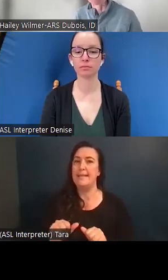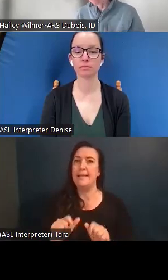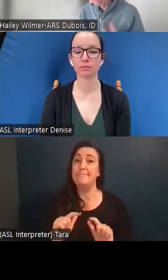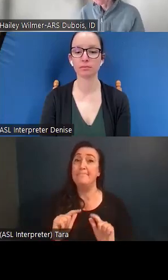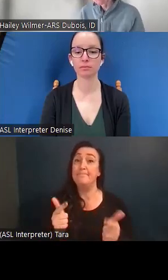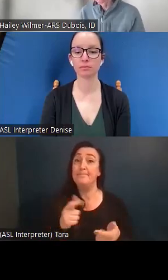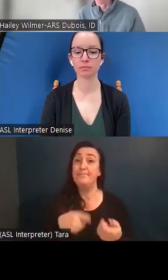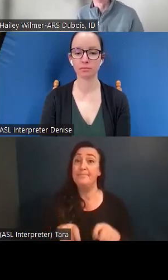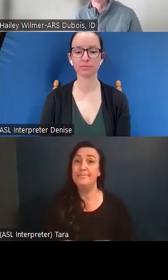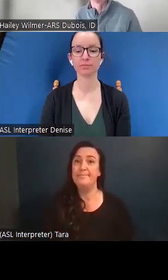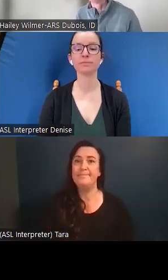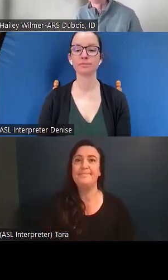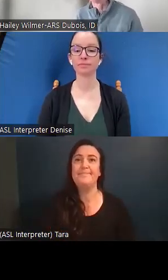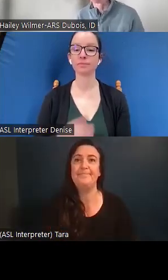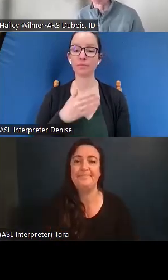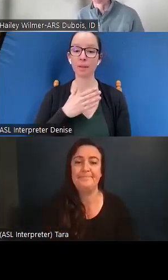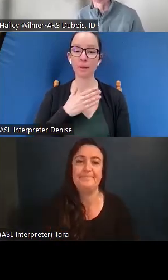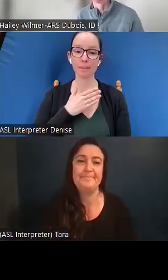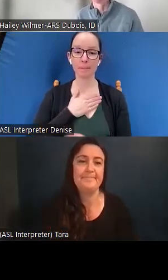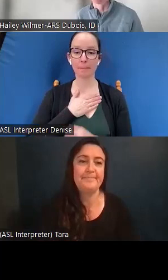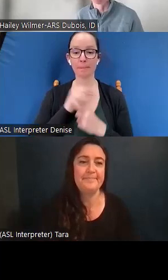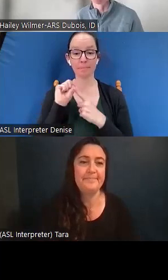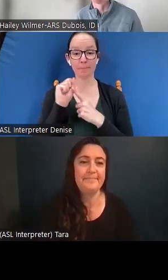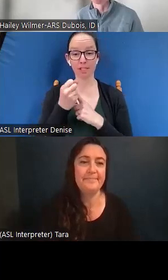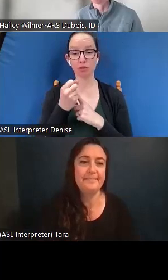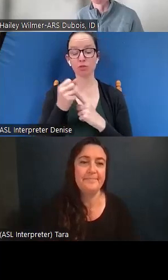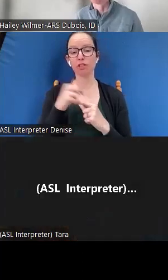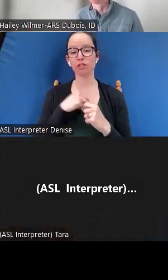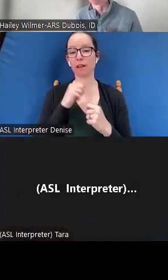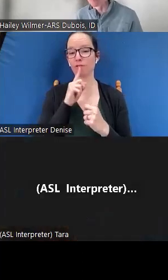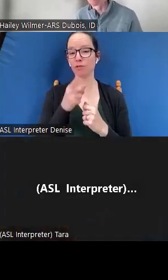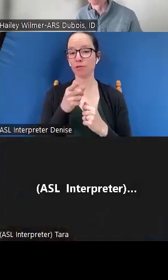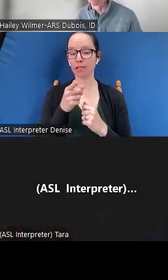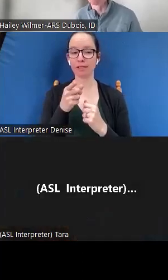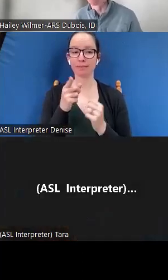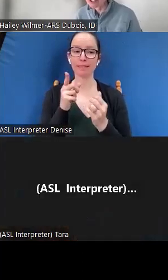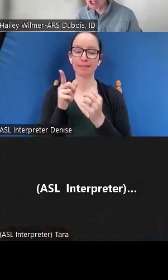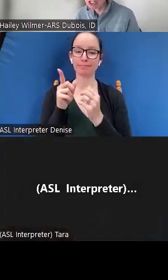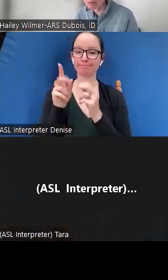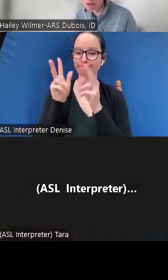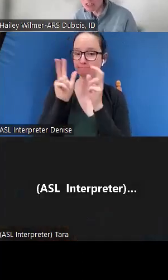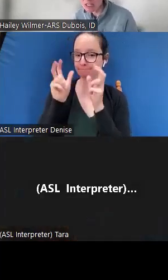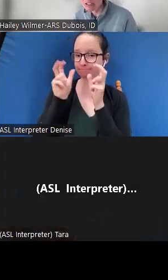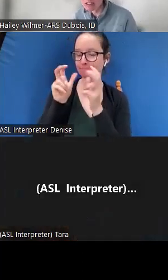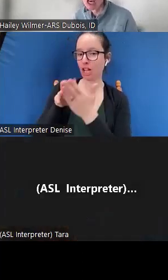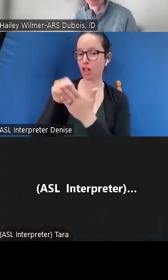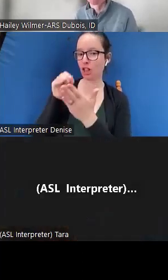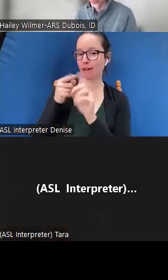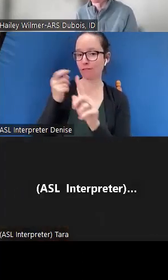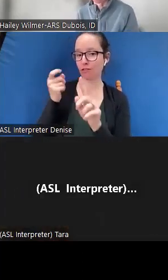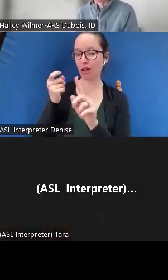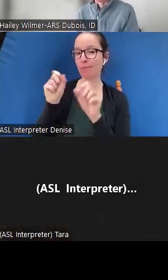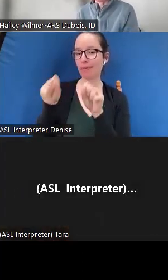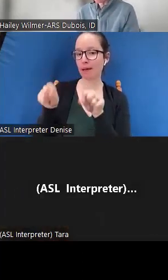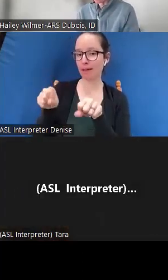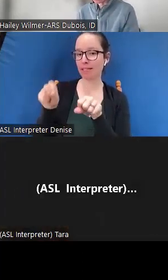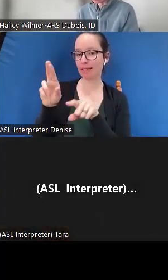In my case, I've really been drawing from the the capacity of ranching communities to foster collaboration.